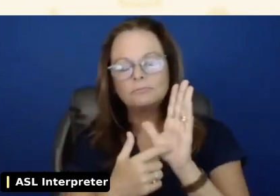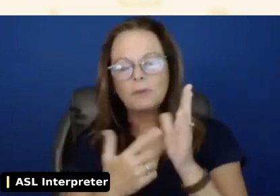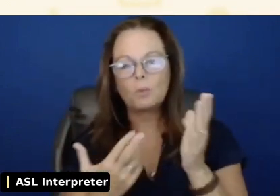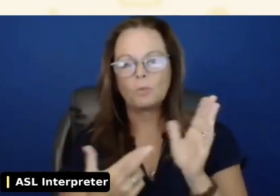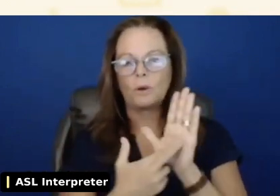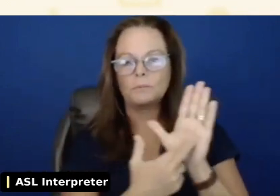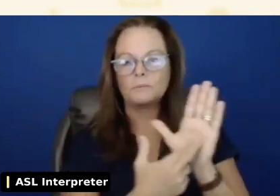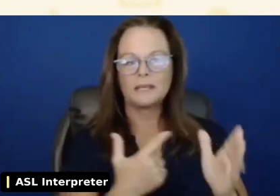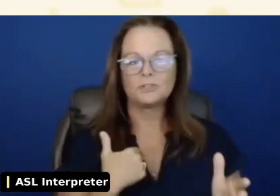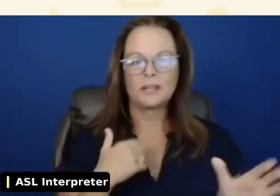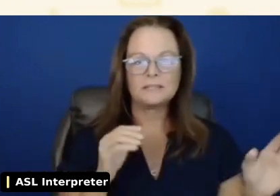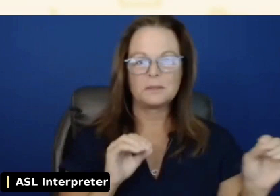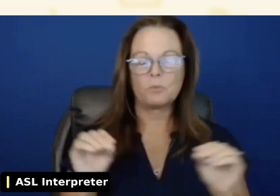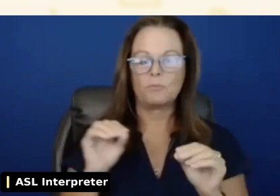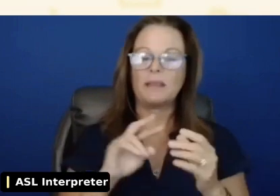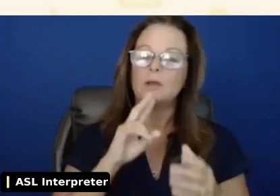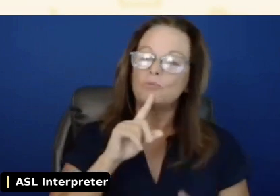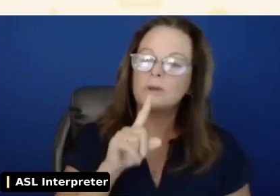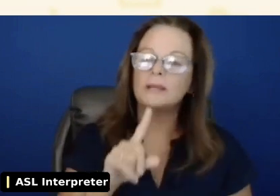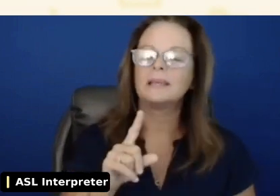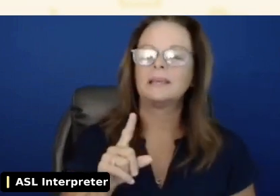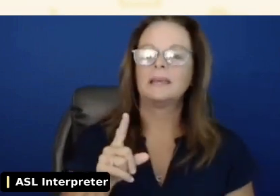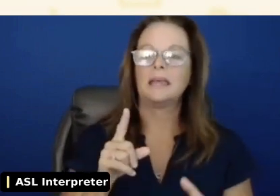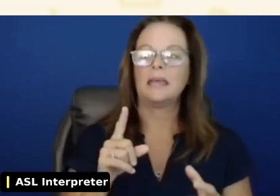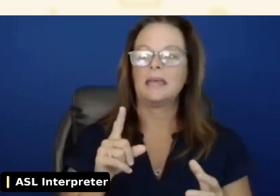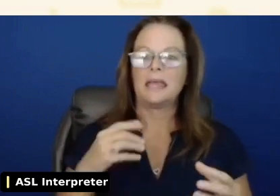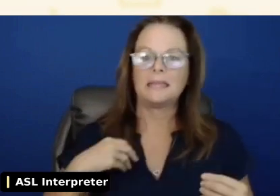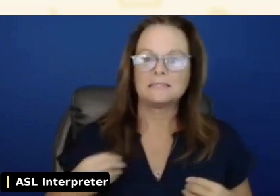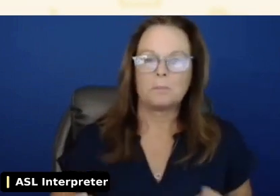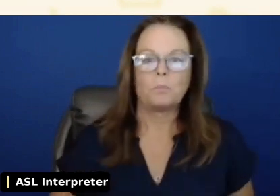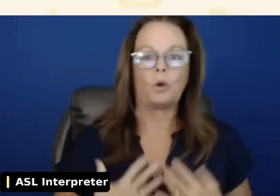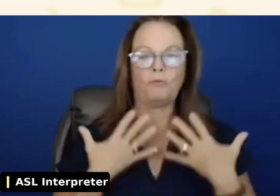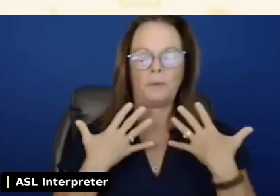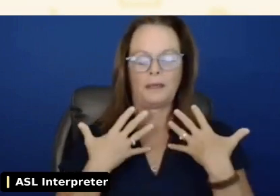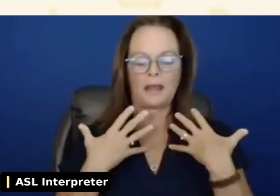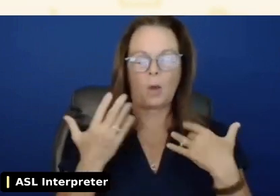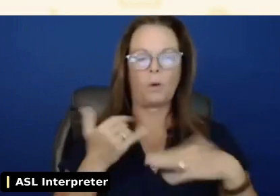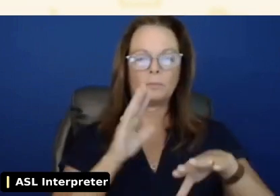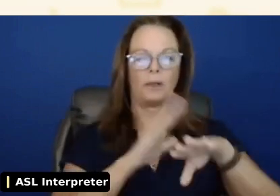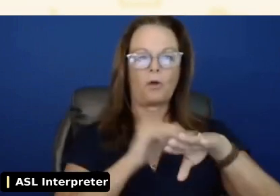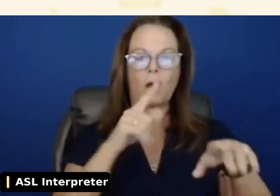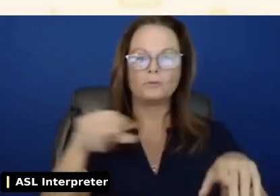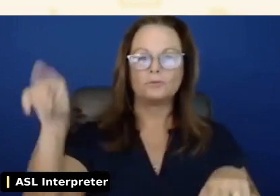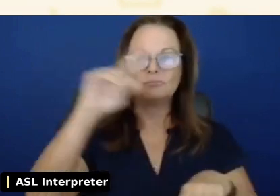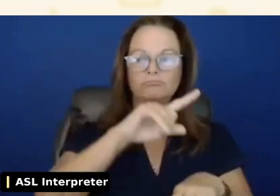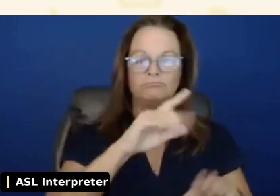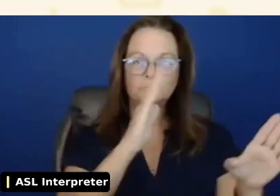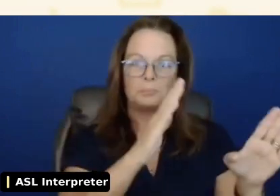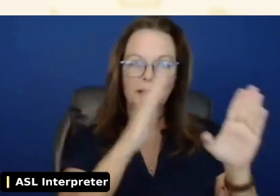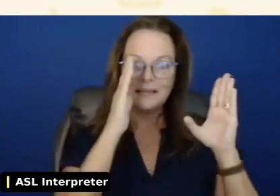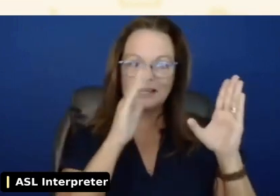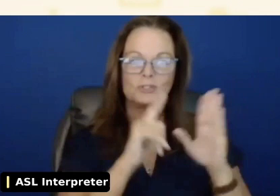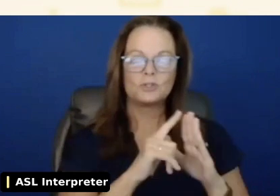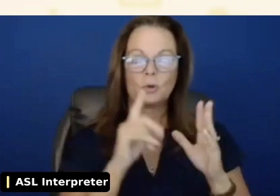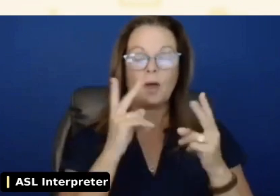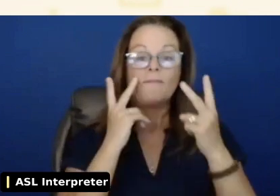And I like it also to be a call of action, that we are rooting